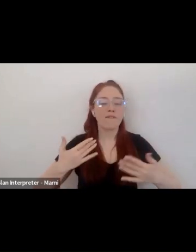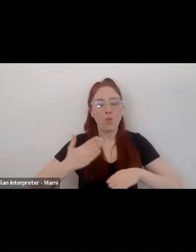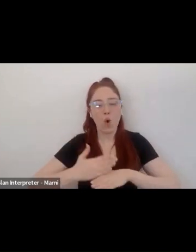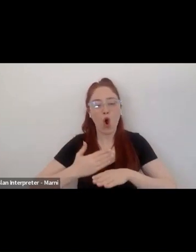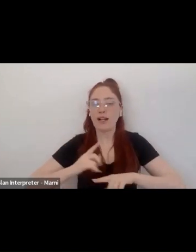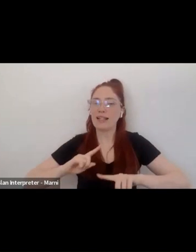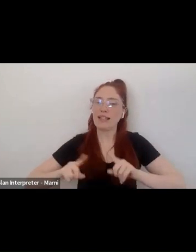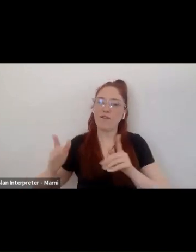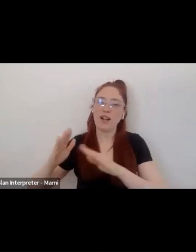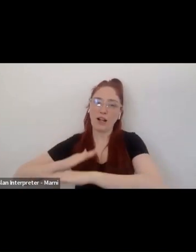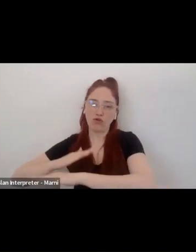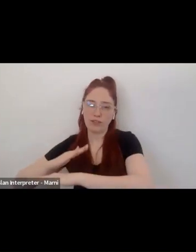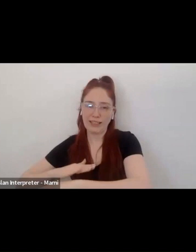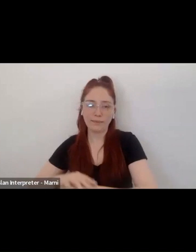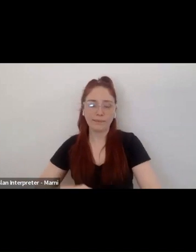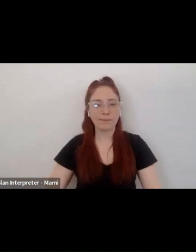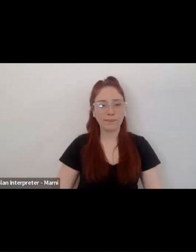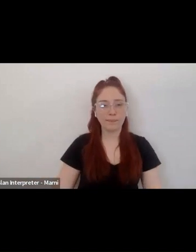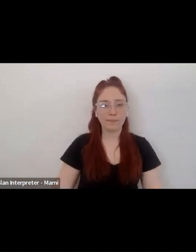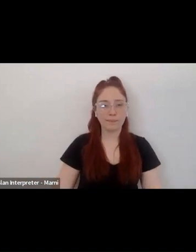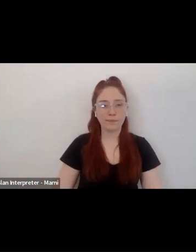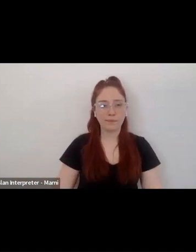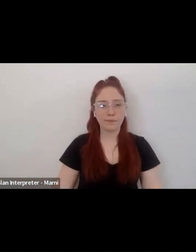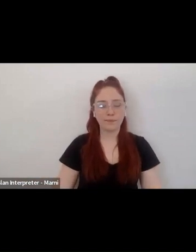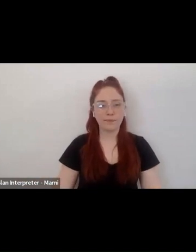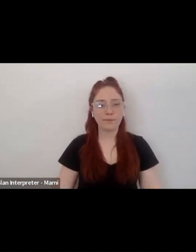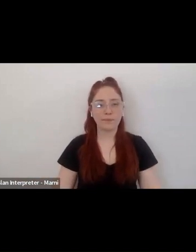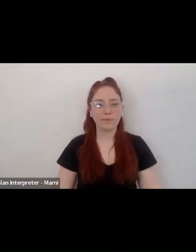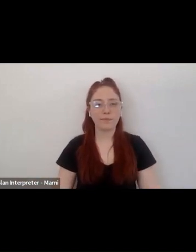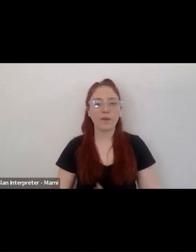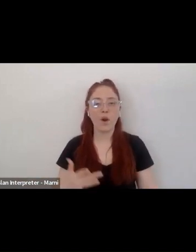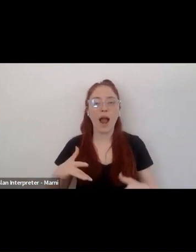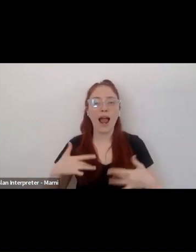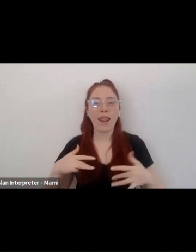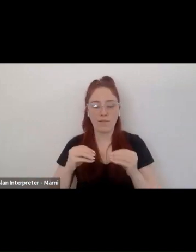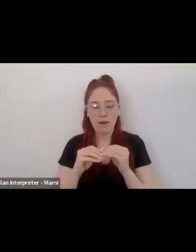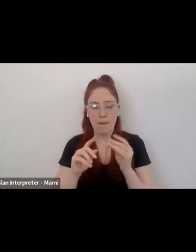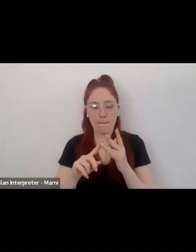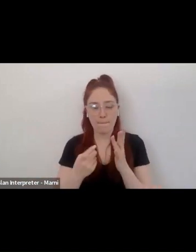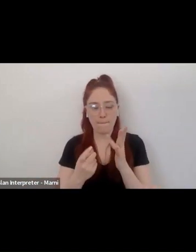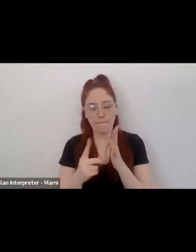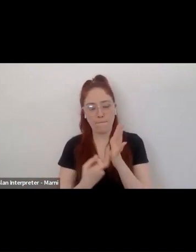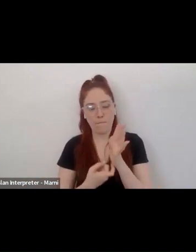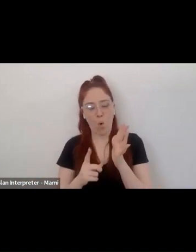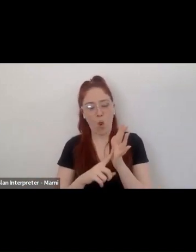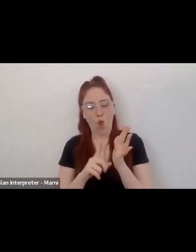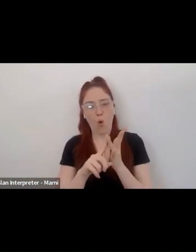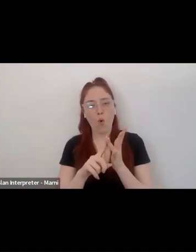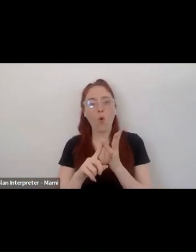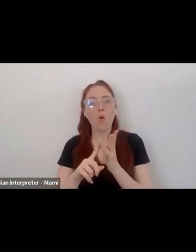will be living and working in Boorloo Perth. But my Country is a further southwest. So